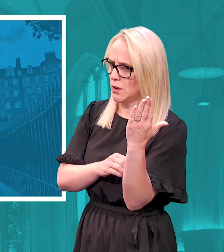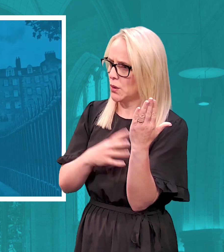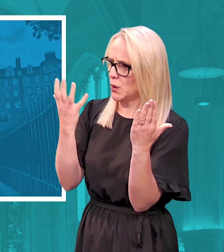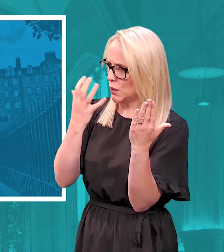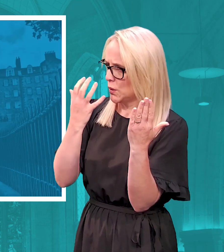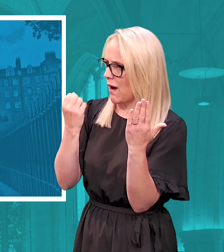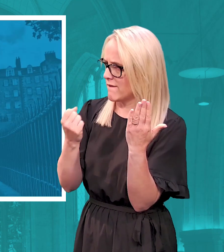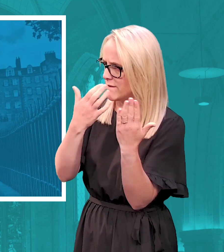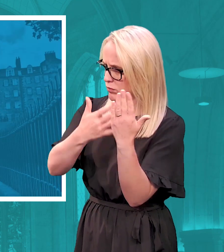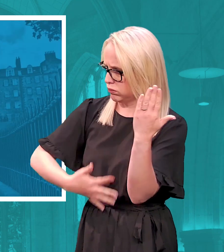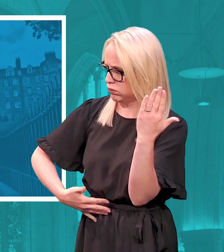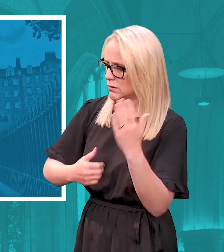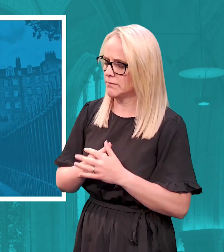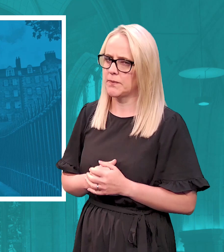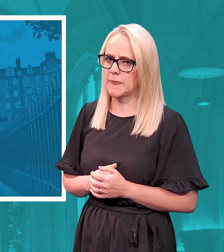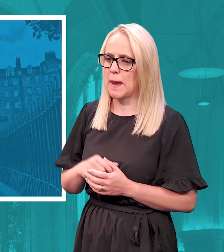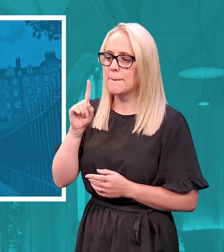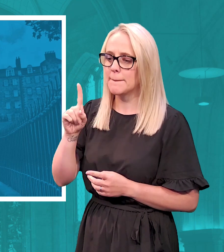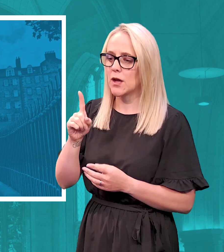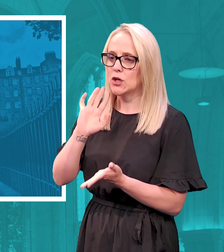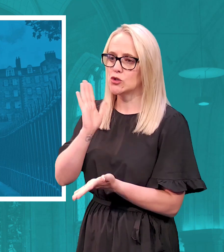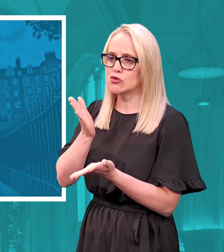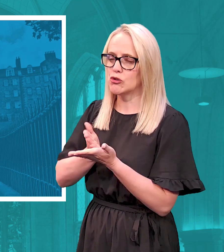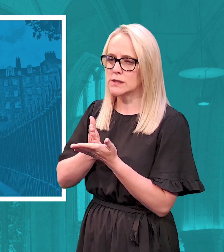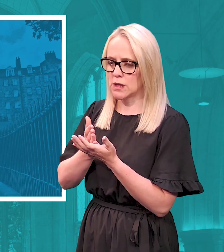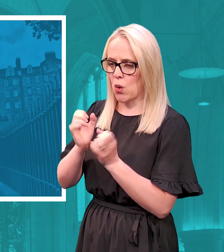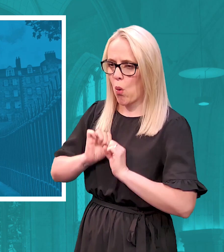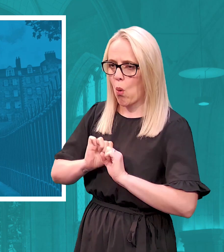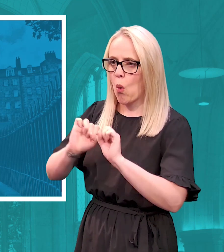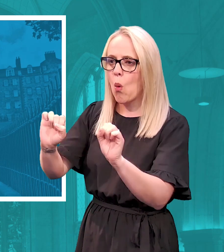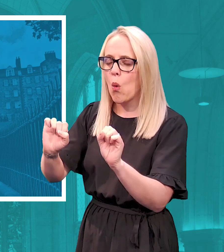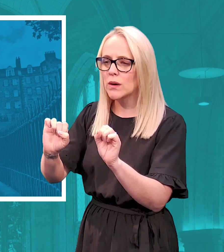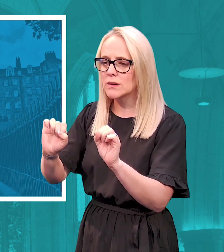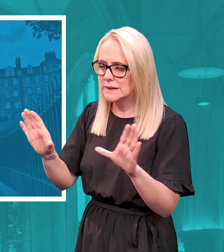But the Trustees own the estate on behalf of congregations